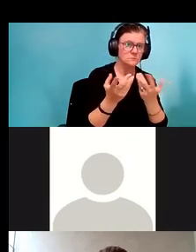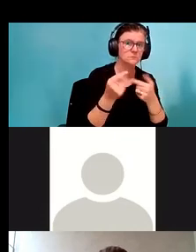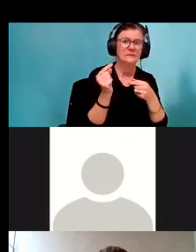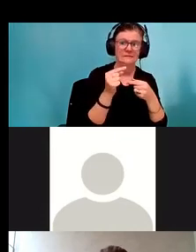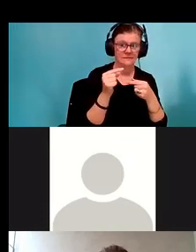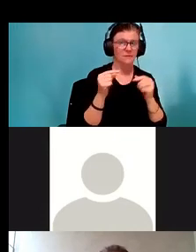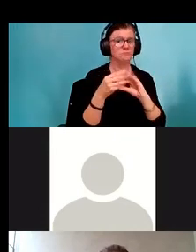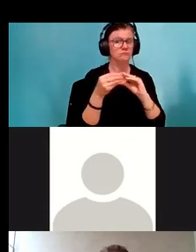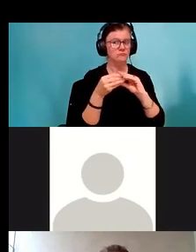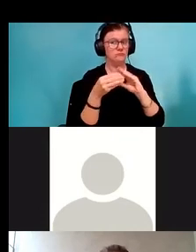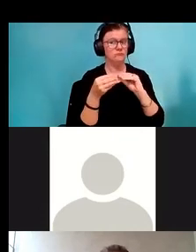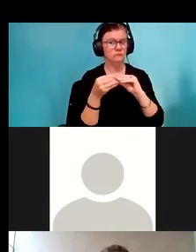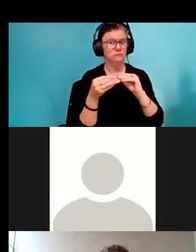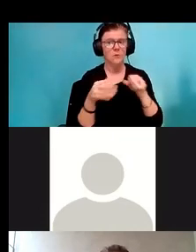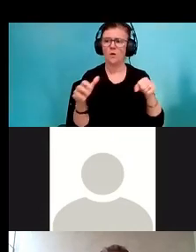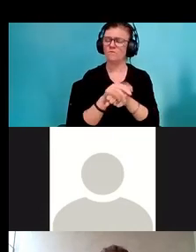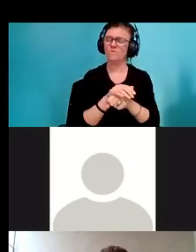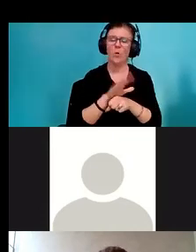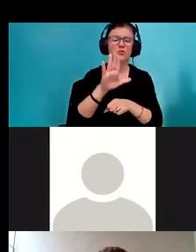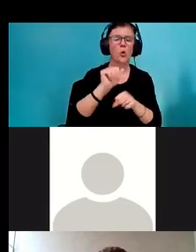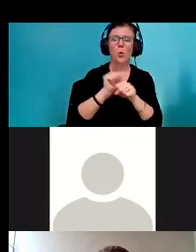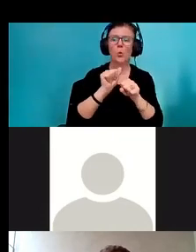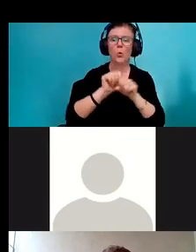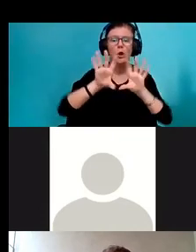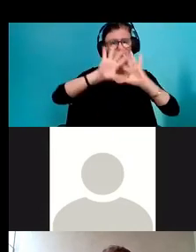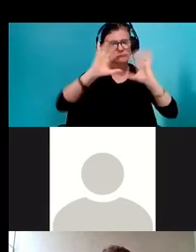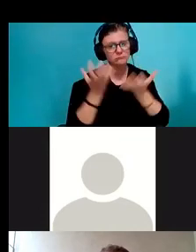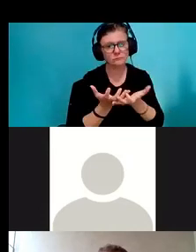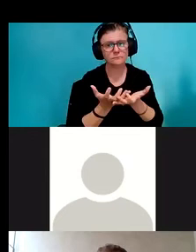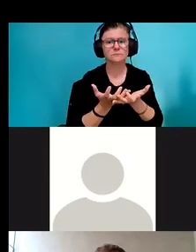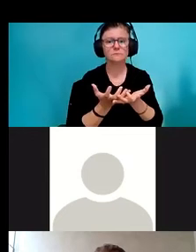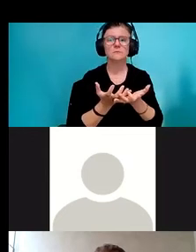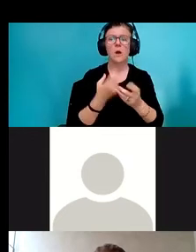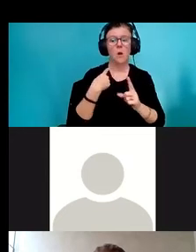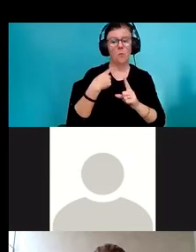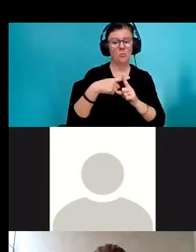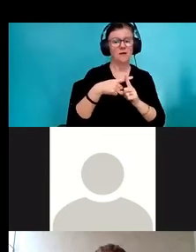about the full scope of your work, including the impact of the pandemic on your programming.